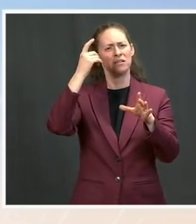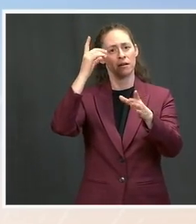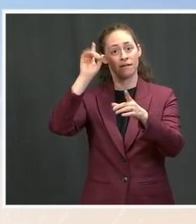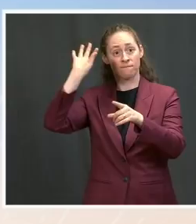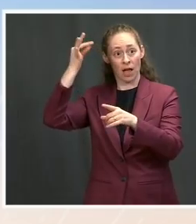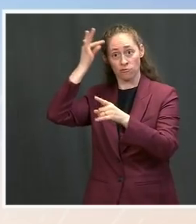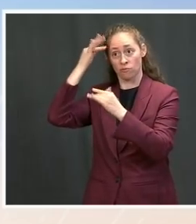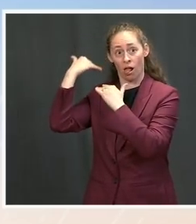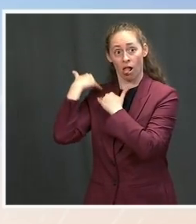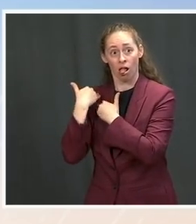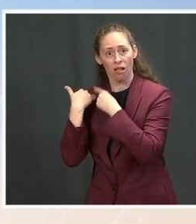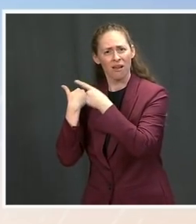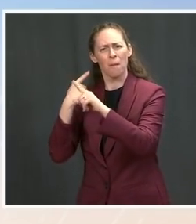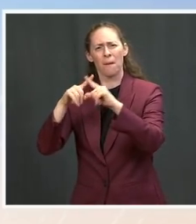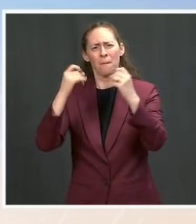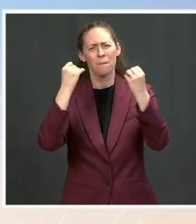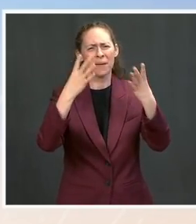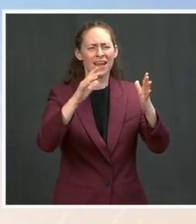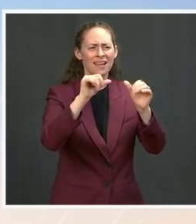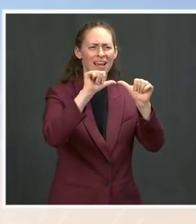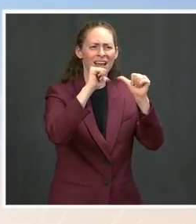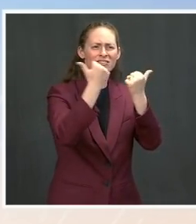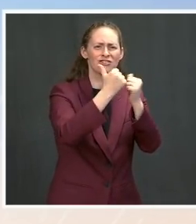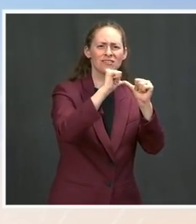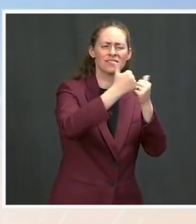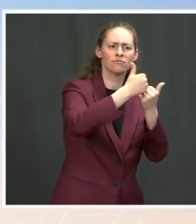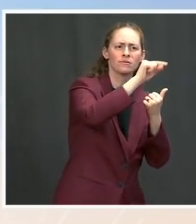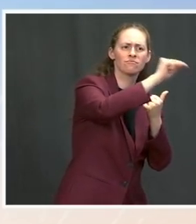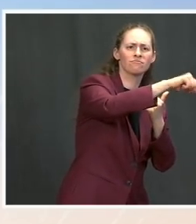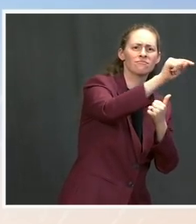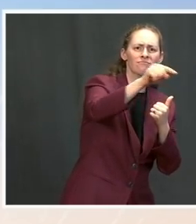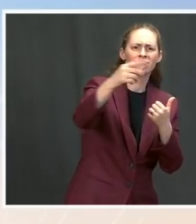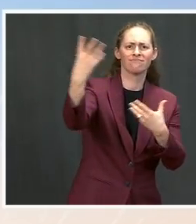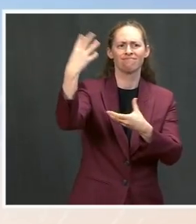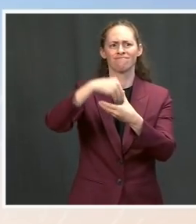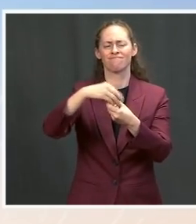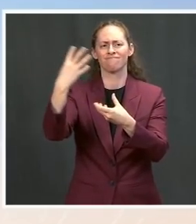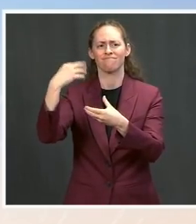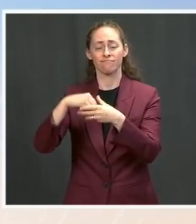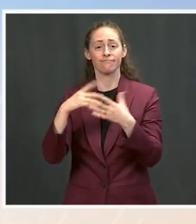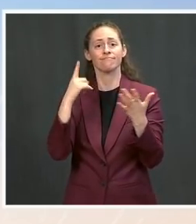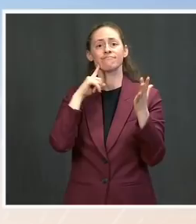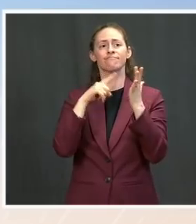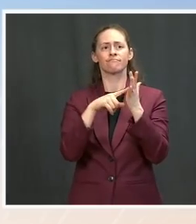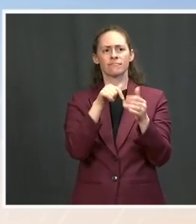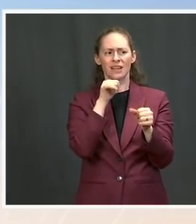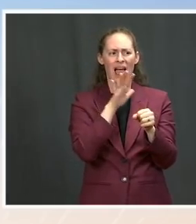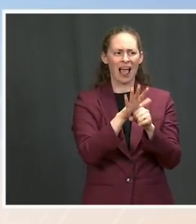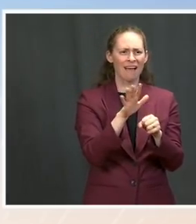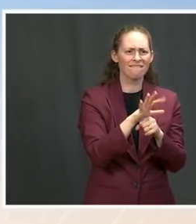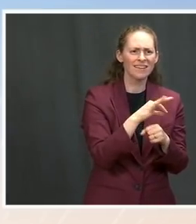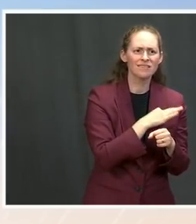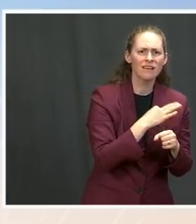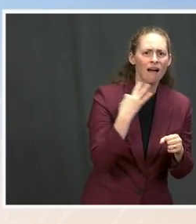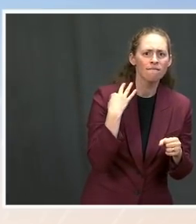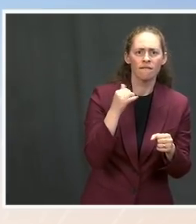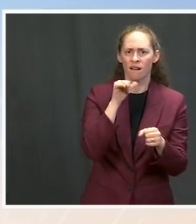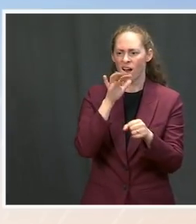in the United States and around the world. They have been understaffed. They've been under-resourced. And some of our success will depend on the ability